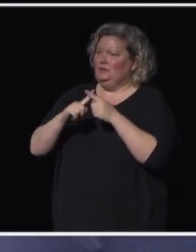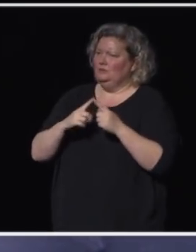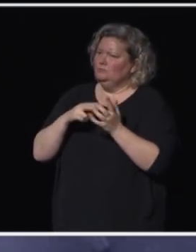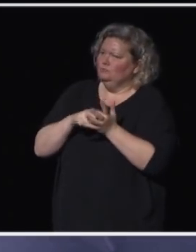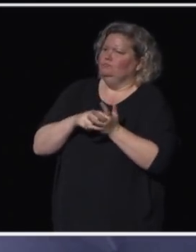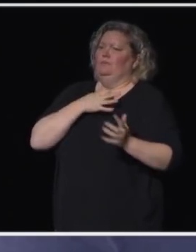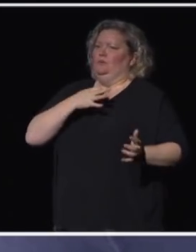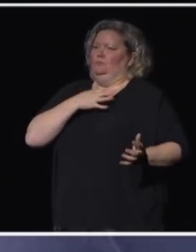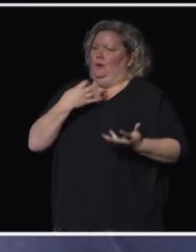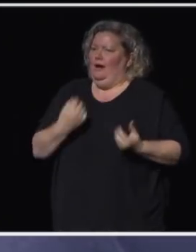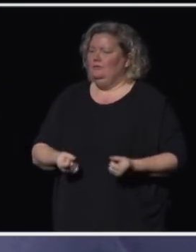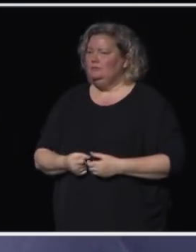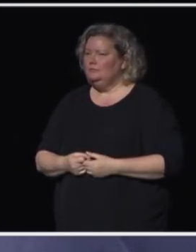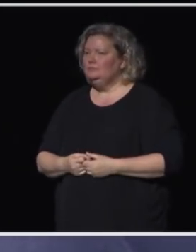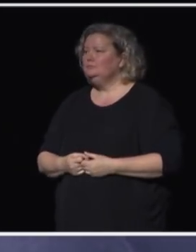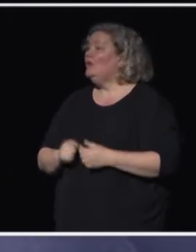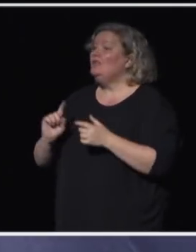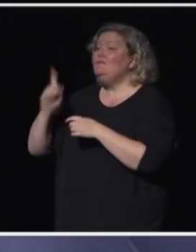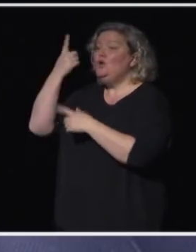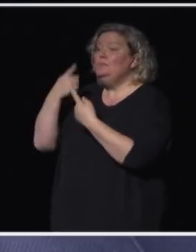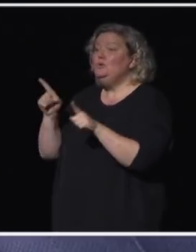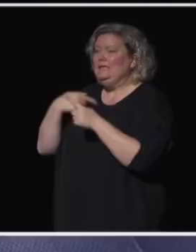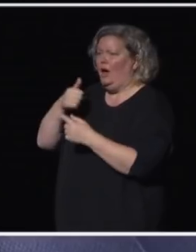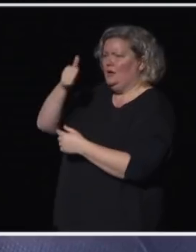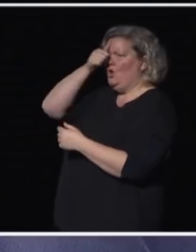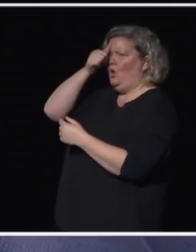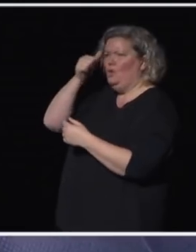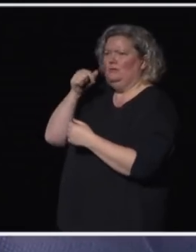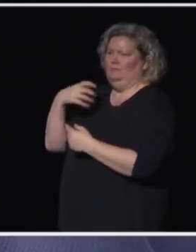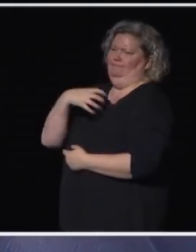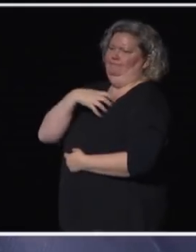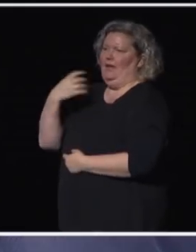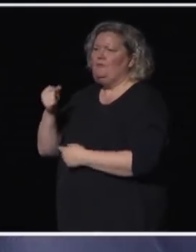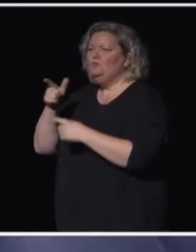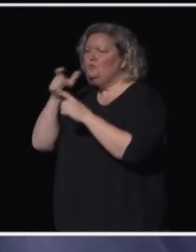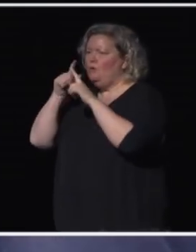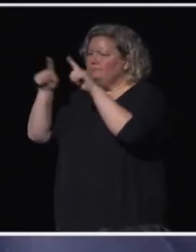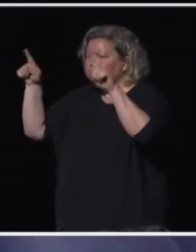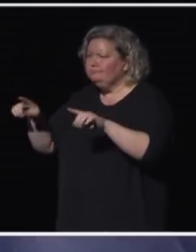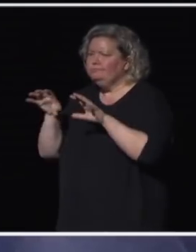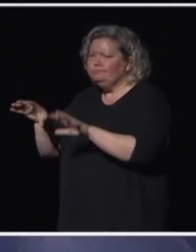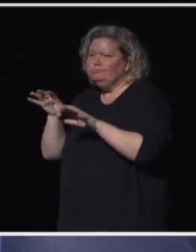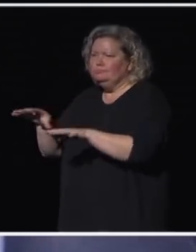I heard the fear in the first music I ever knew, the music that pumped from boom boxes full of grand boast and bluster.